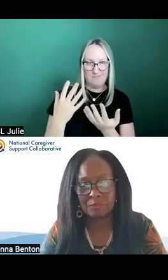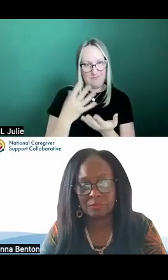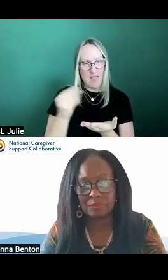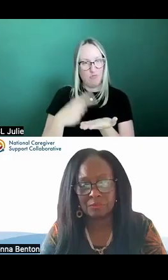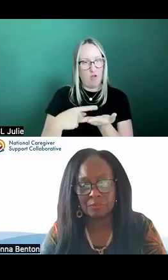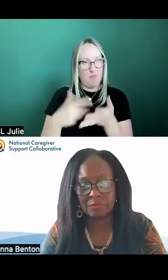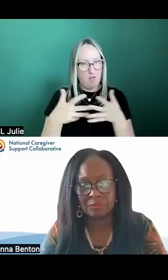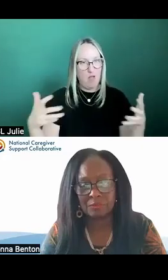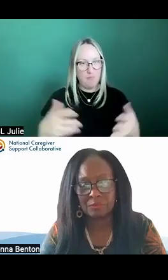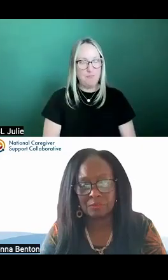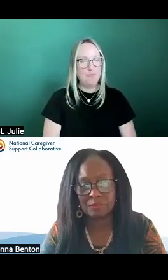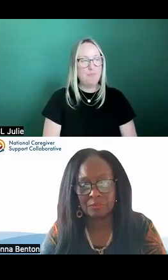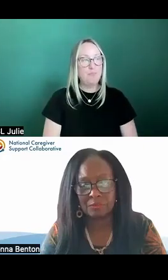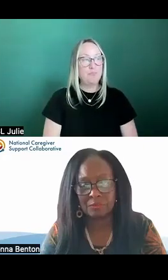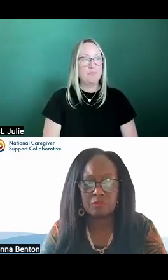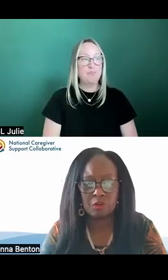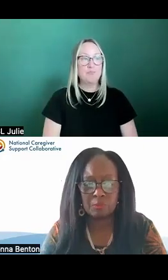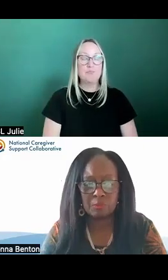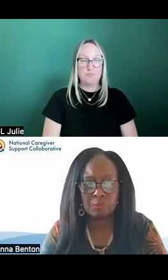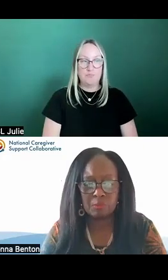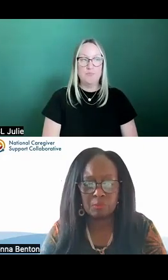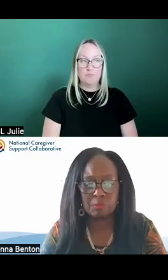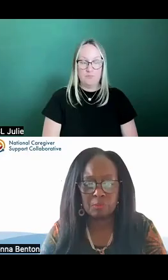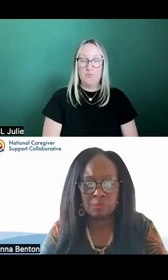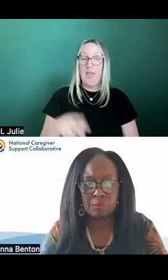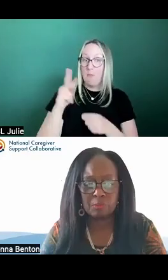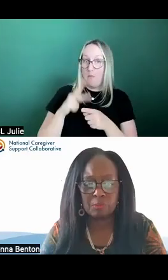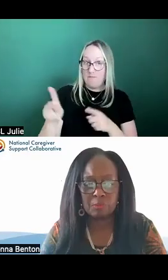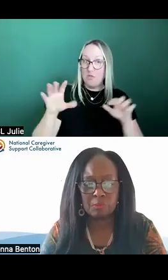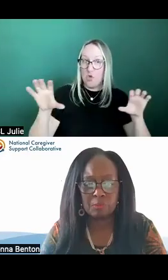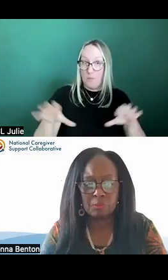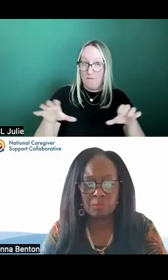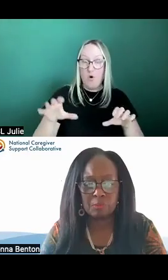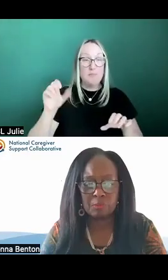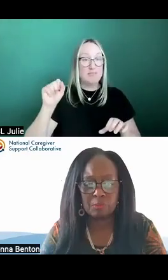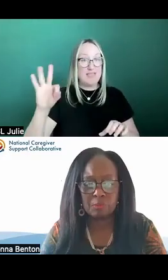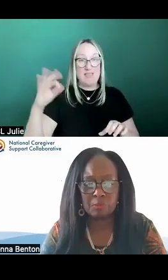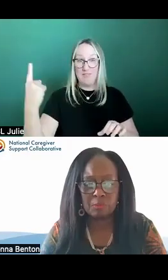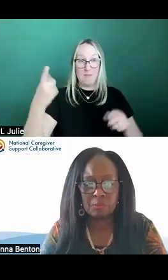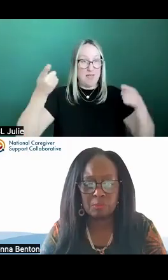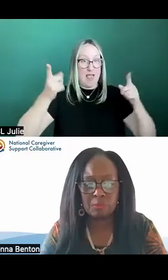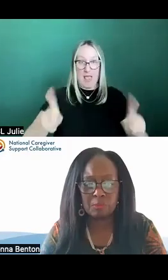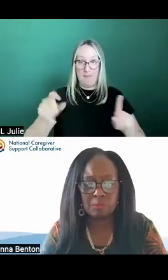And also have a professional performance when personal circumstances change. So we know that